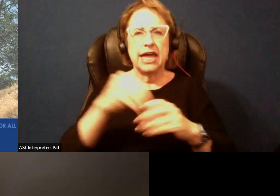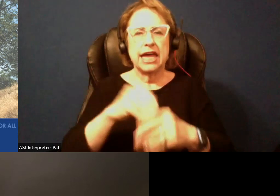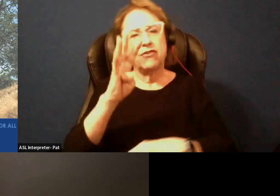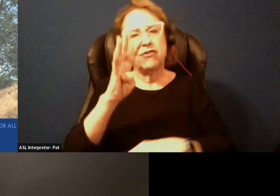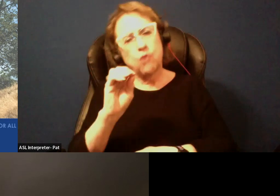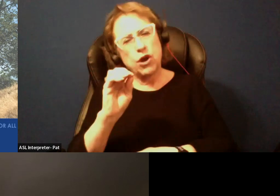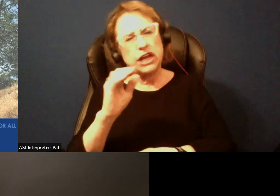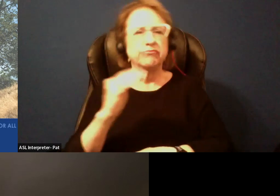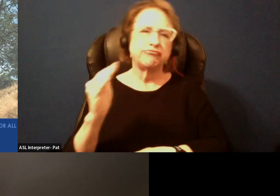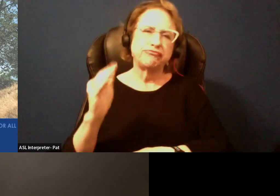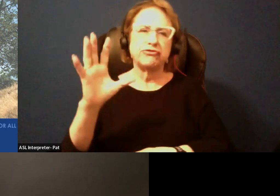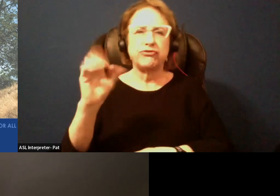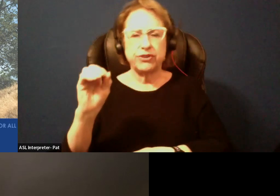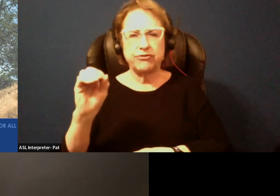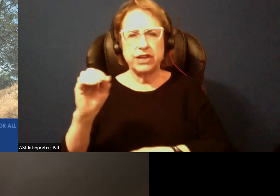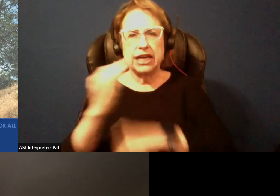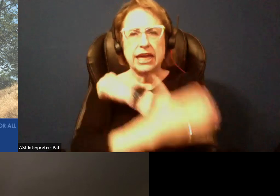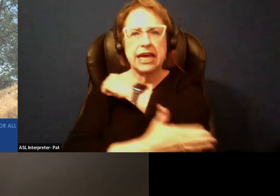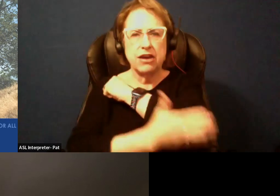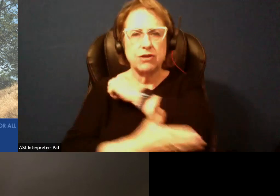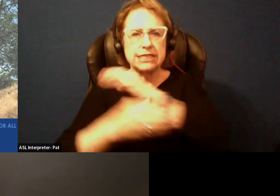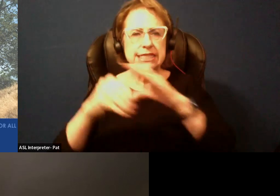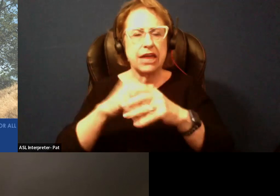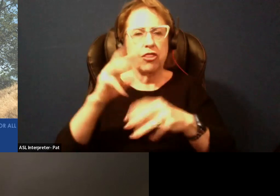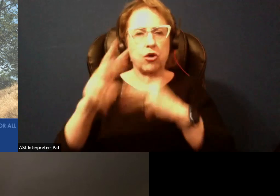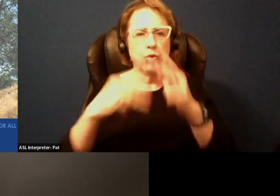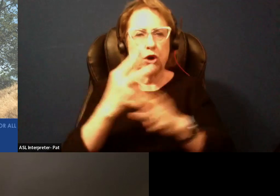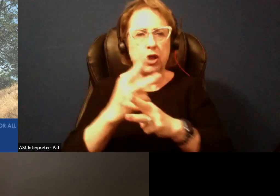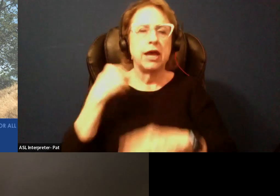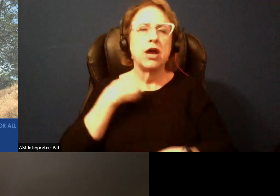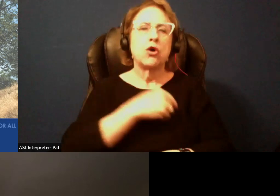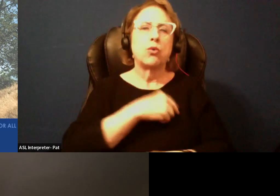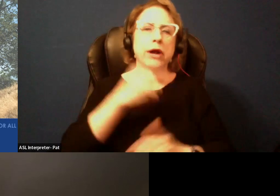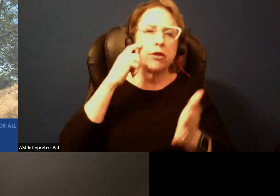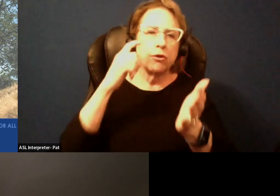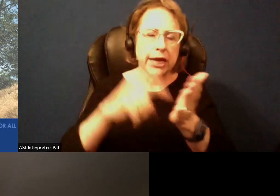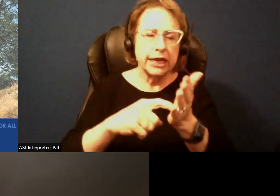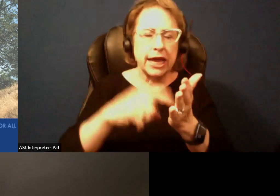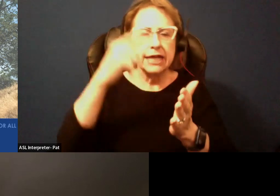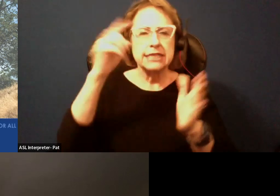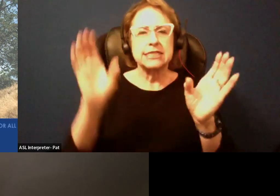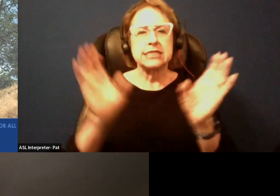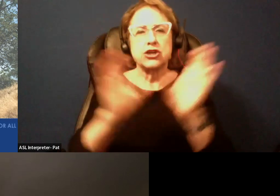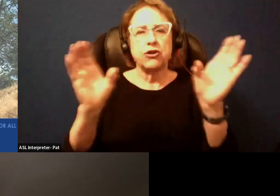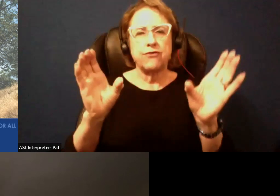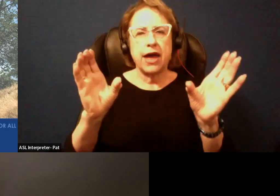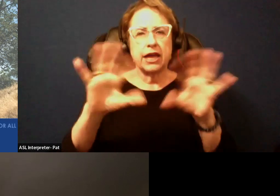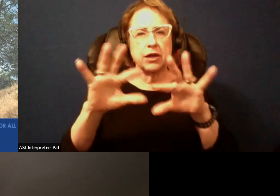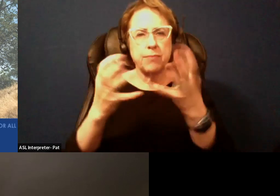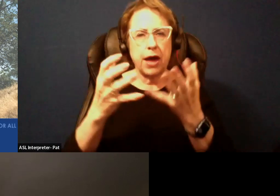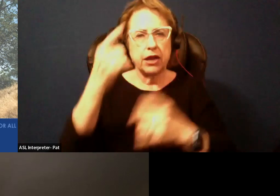and we're the recognized certifying body for fiber techs practically everywhere. In recent times,